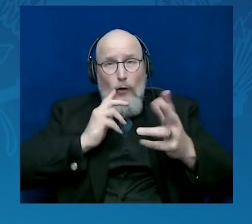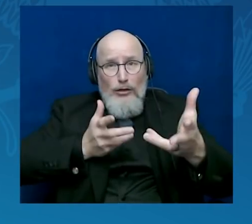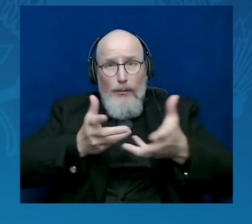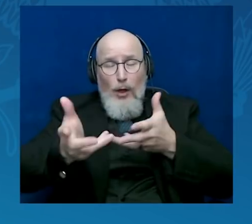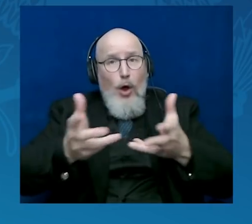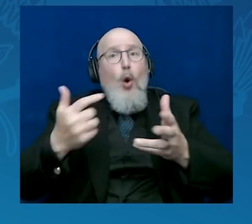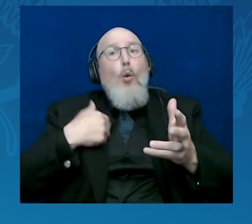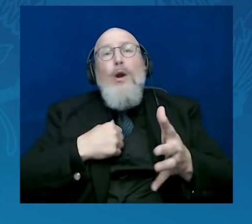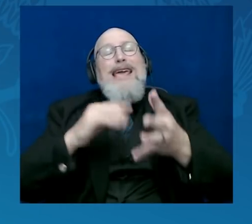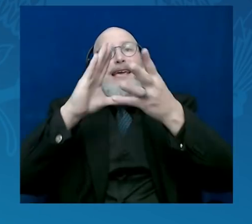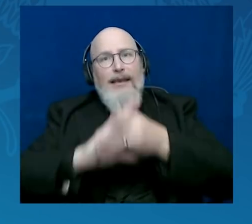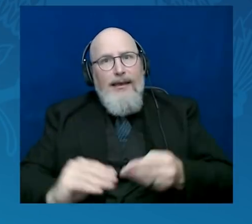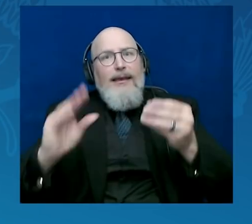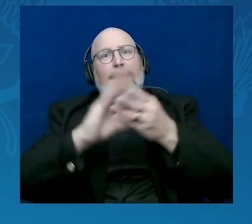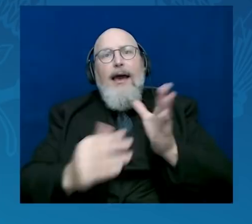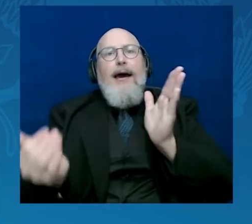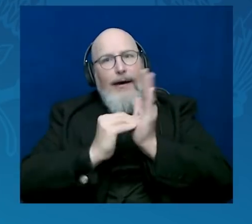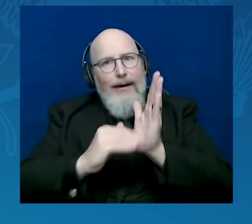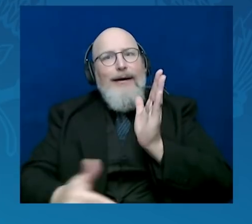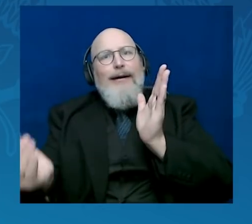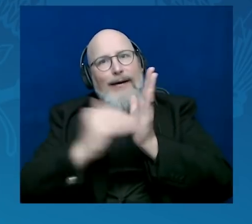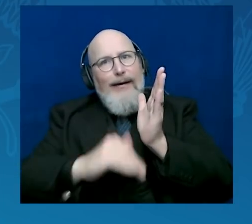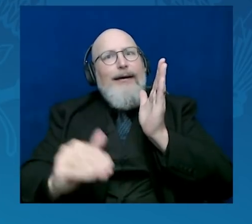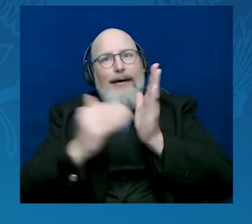and our actions have reflected that priority.